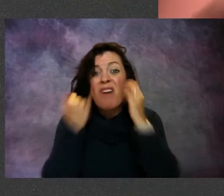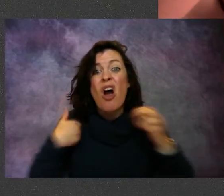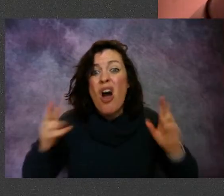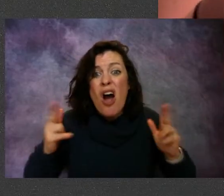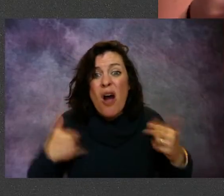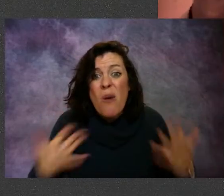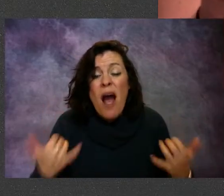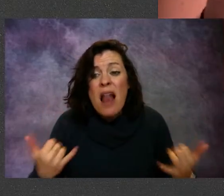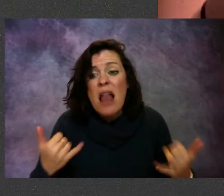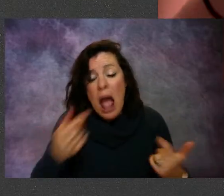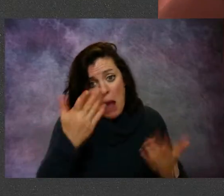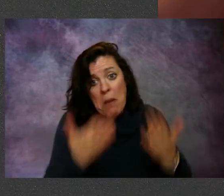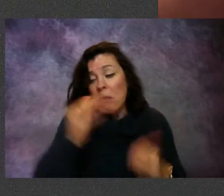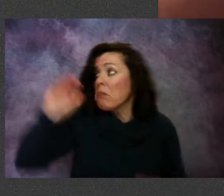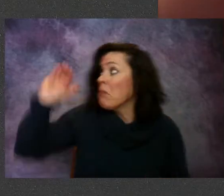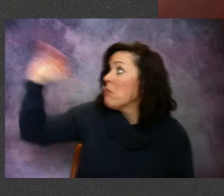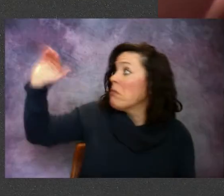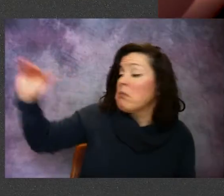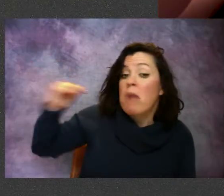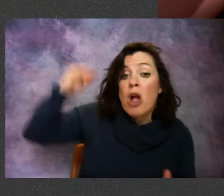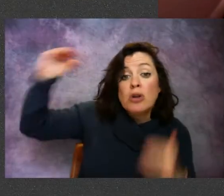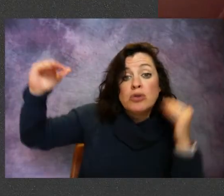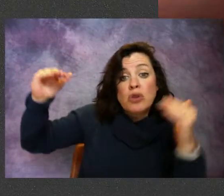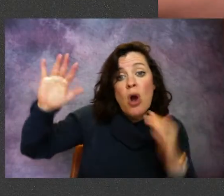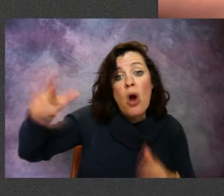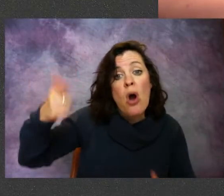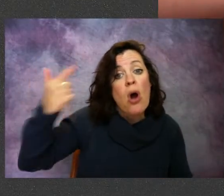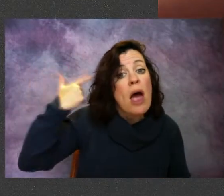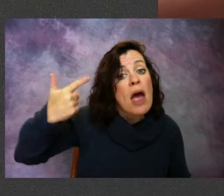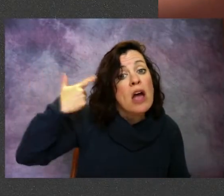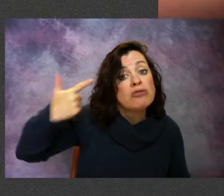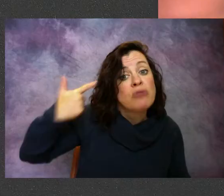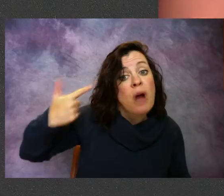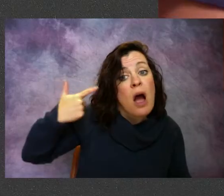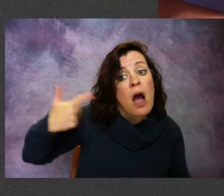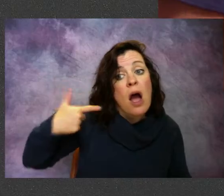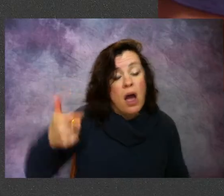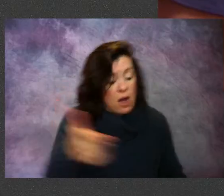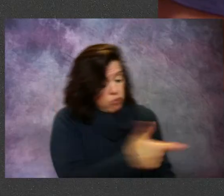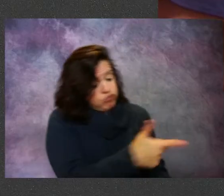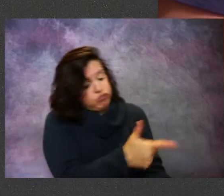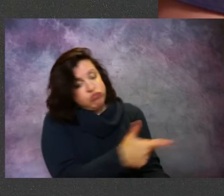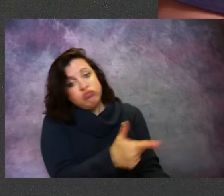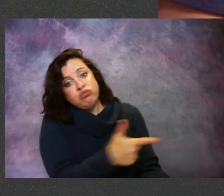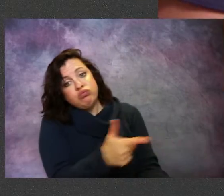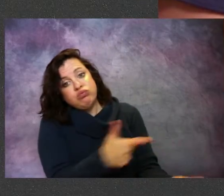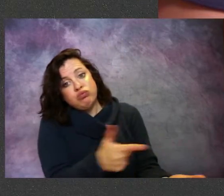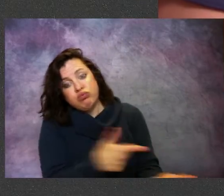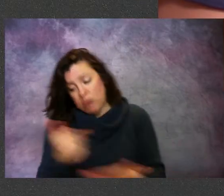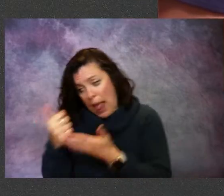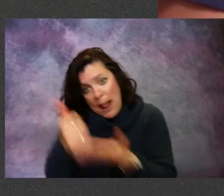and use the hair dryer to blow dry the coffee filter until it is nice and dry and then you can use